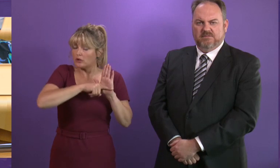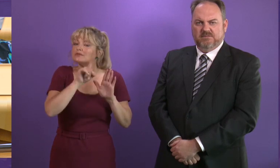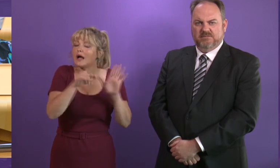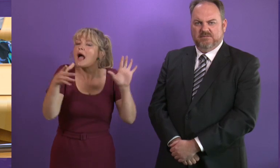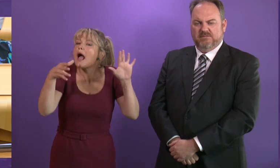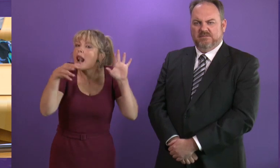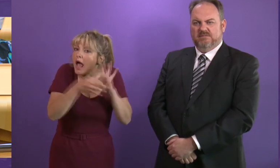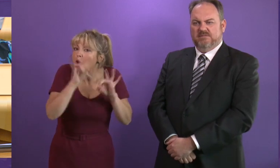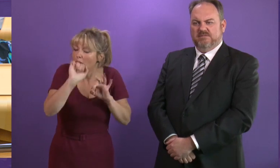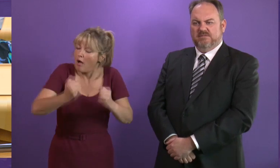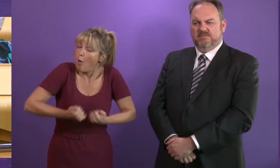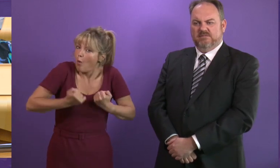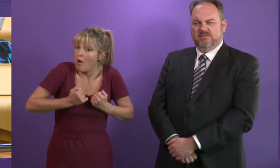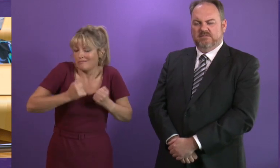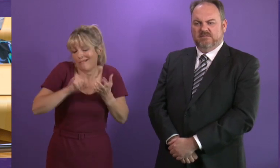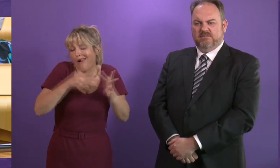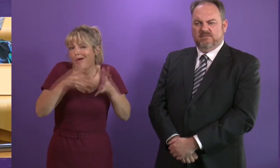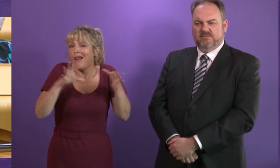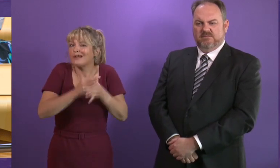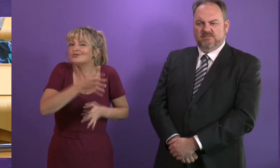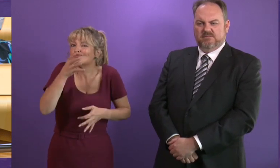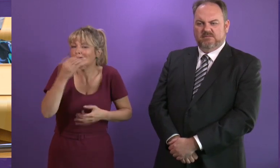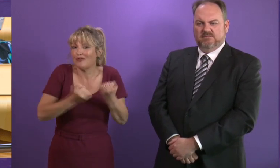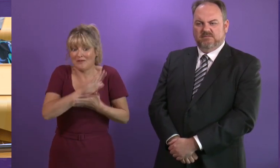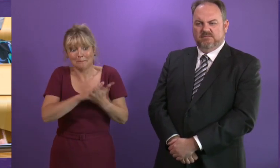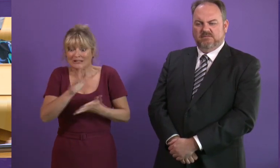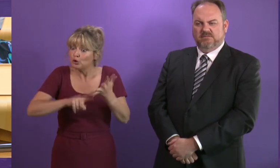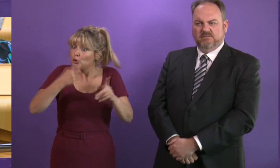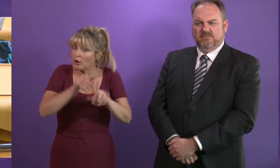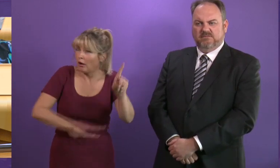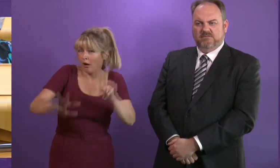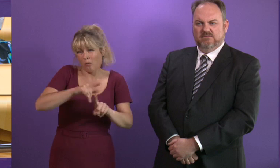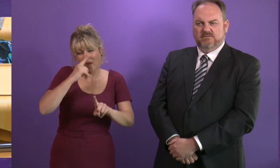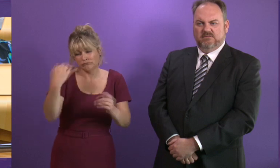ensure that we have the United Kingdom’s most robust laws against impaired and unsafe driving.